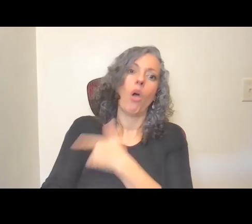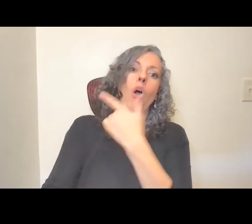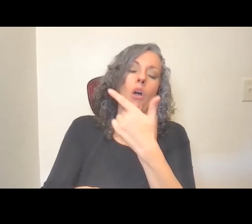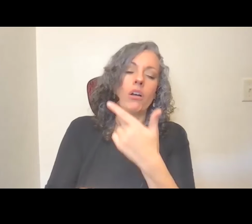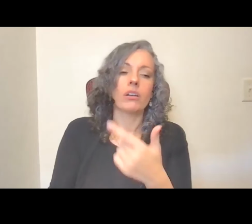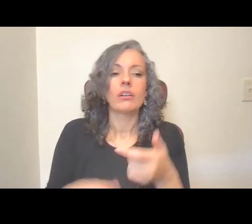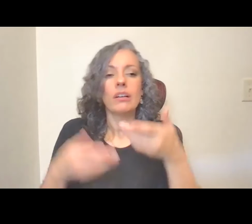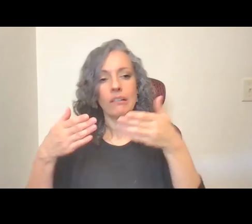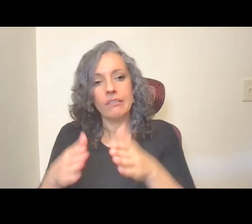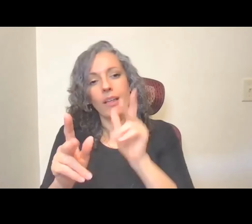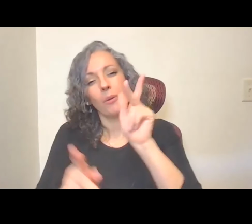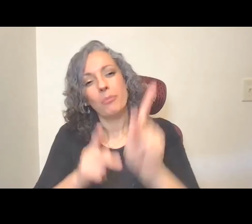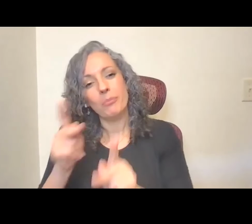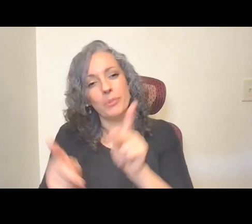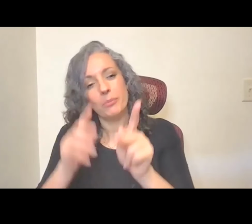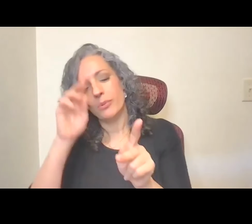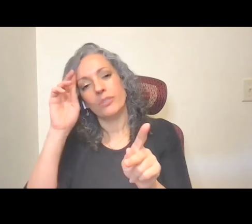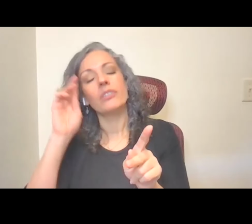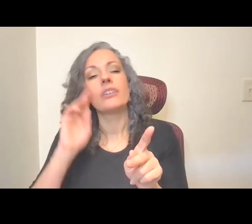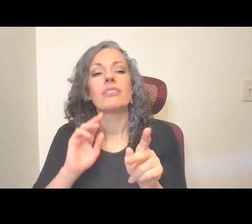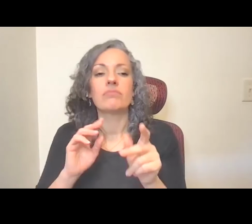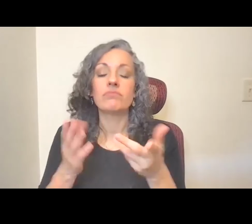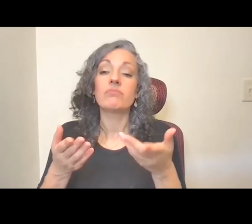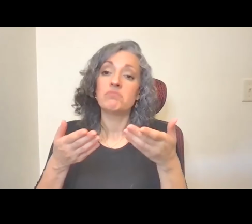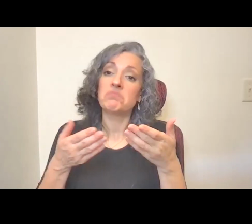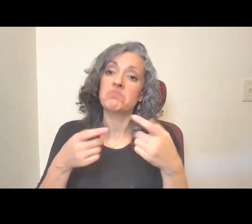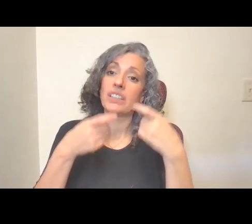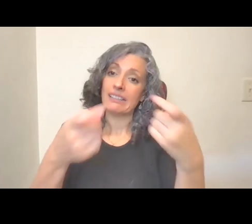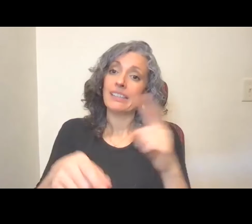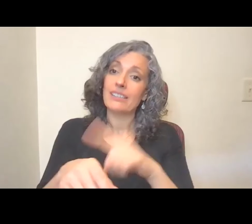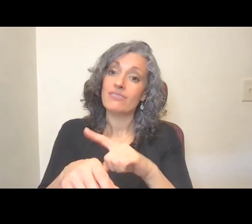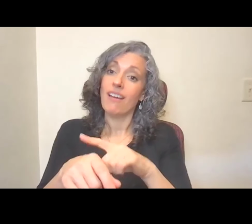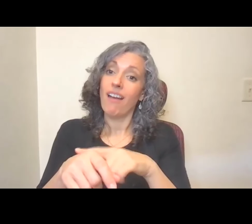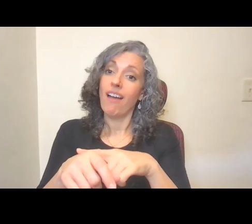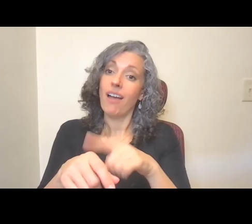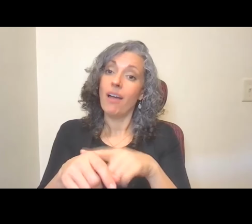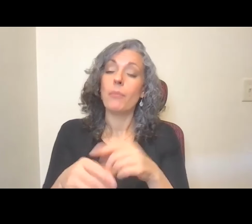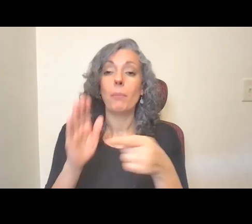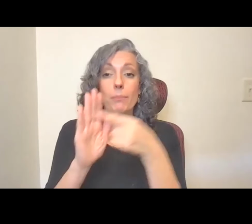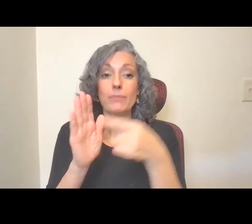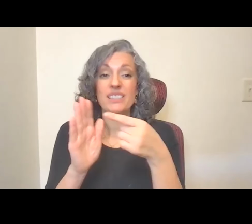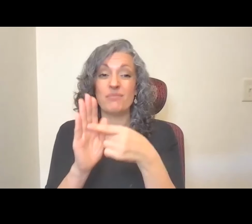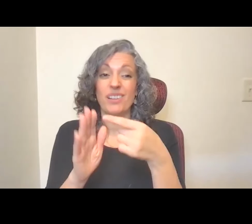all the time in the world if they want to fill in uniform but sometimes for some technical or